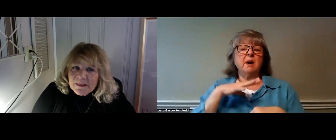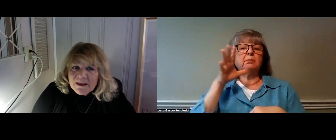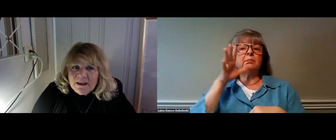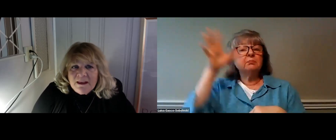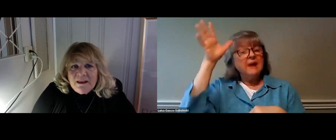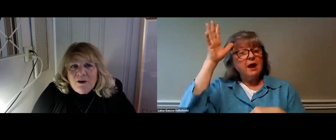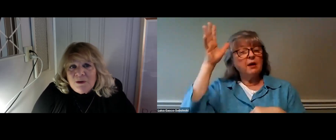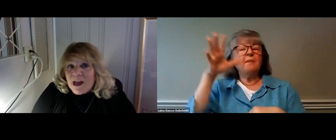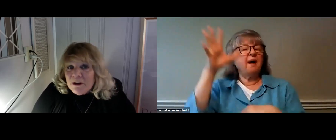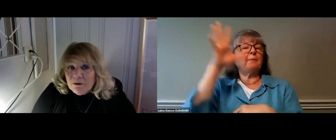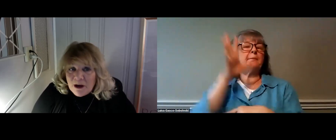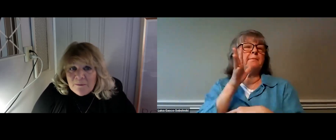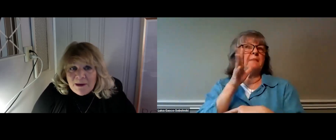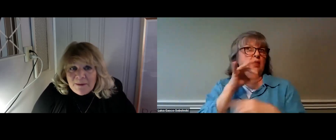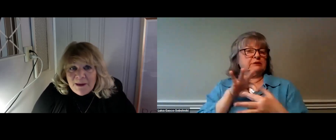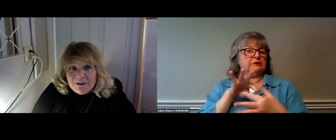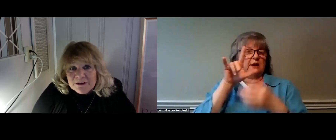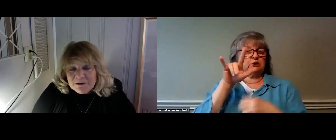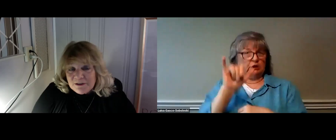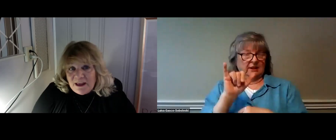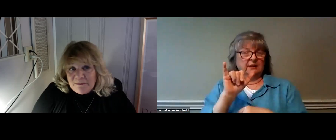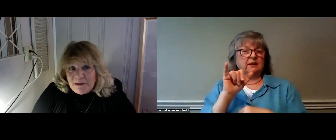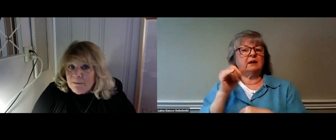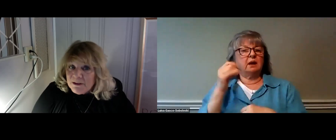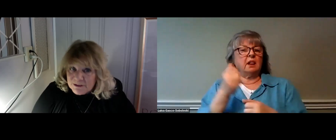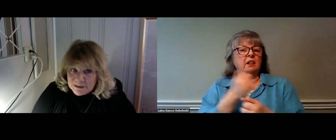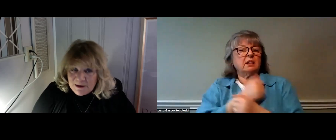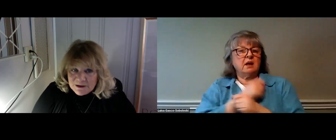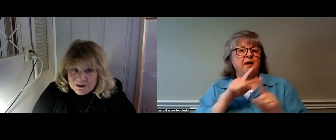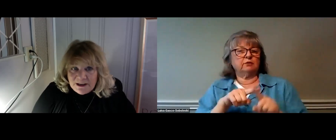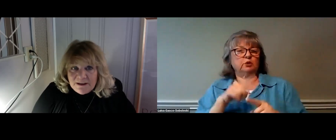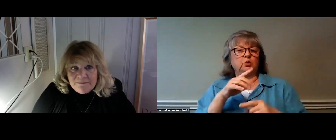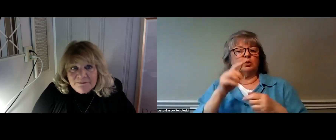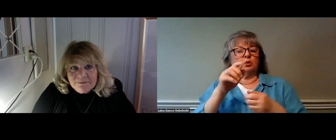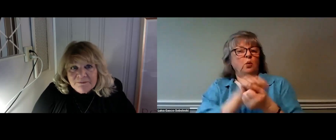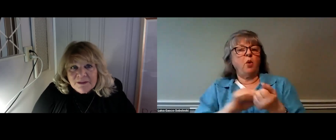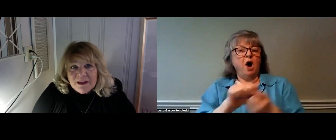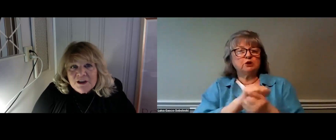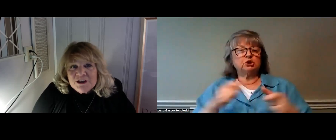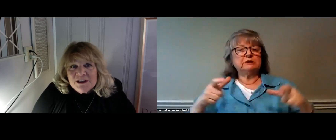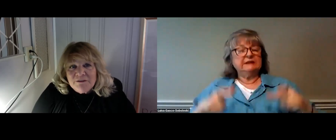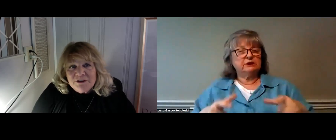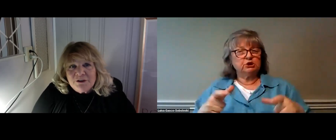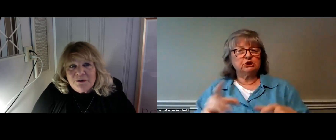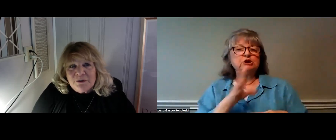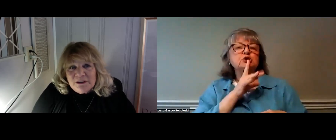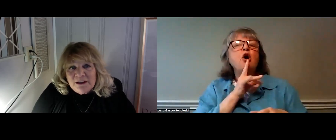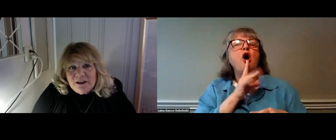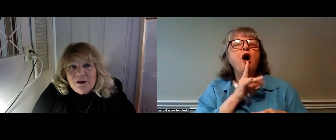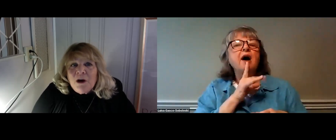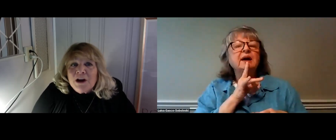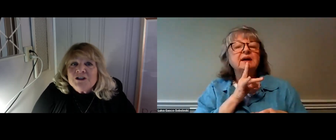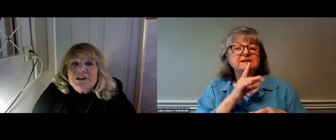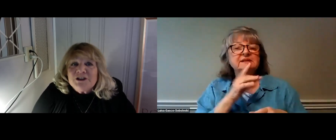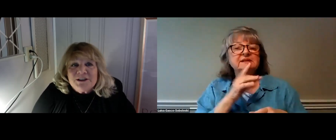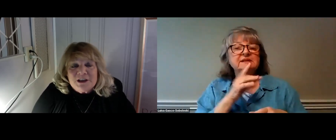When I grew up my parents and, my mother especially, she loved to wash dishes and